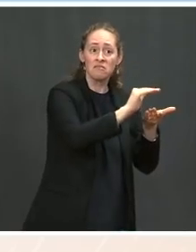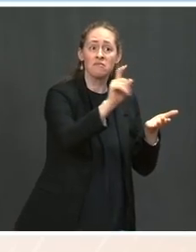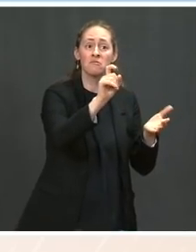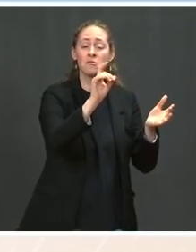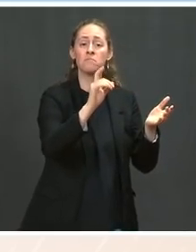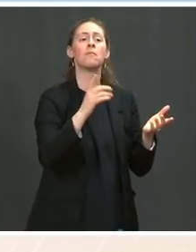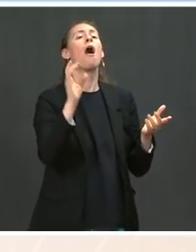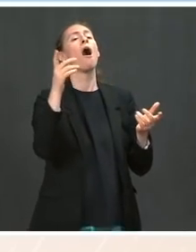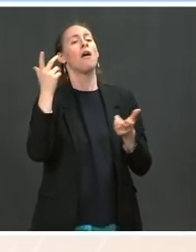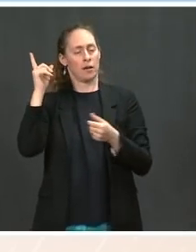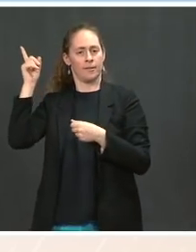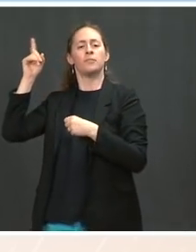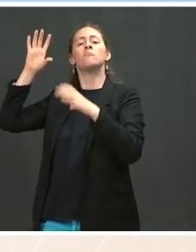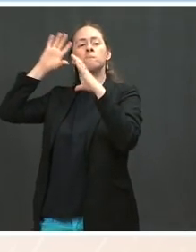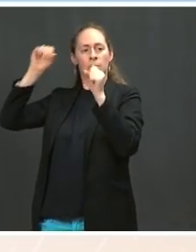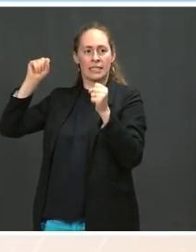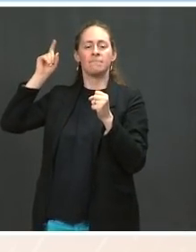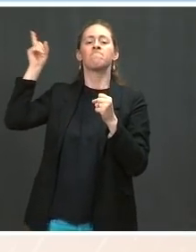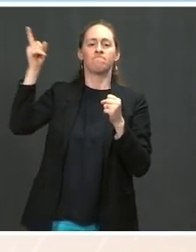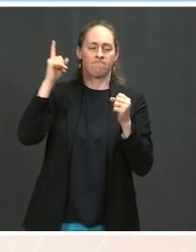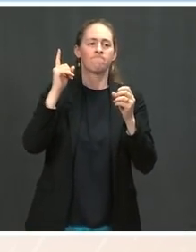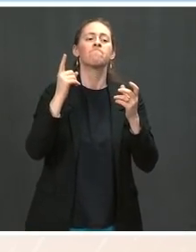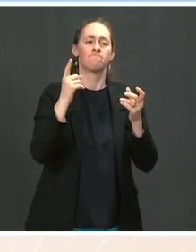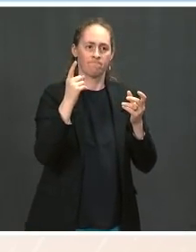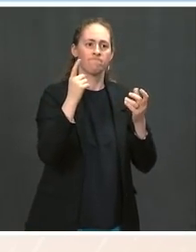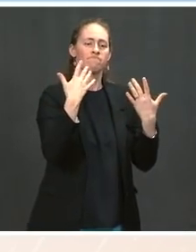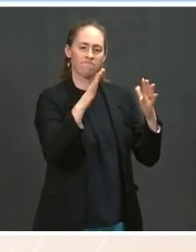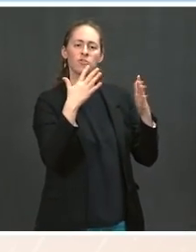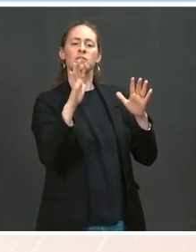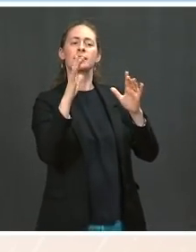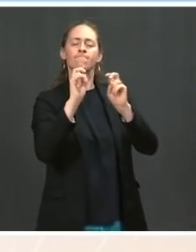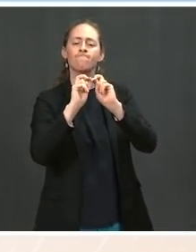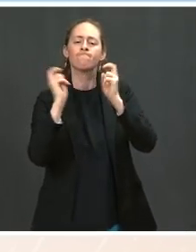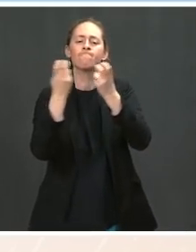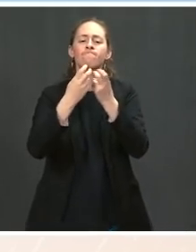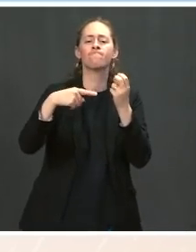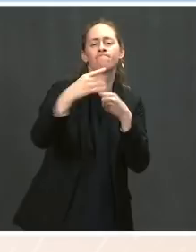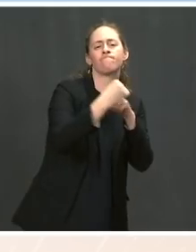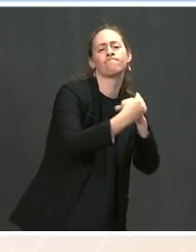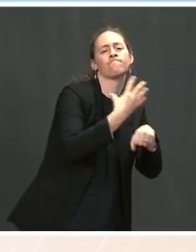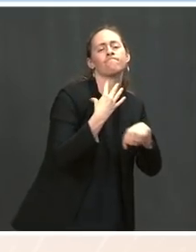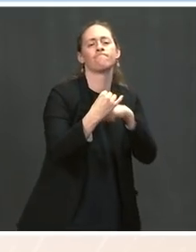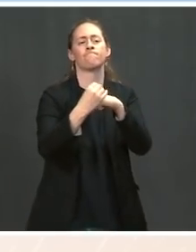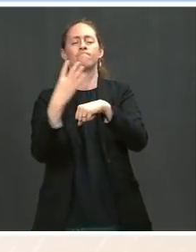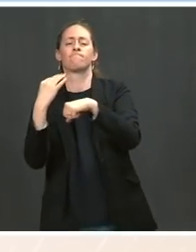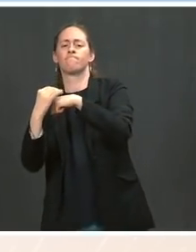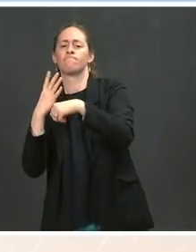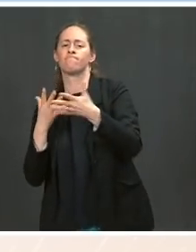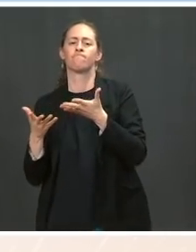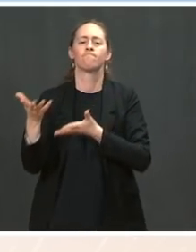and taking under -- into account all of the -- all of the difficult decisions --